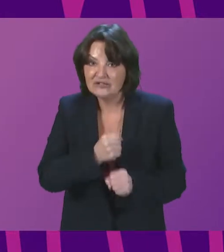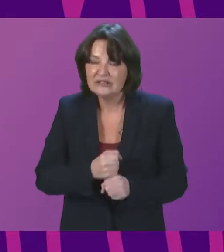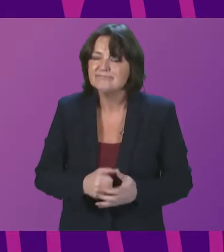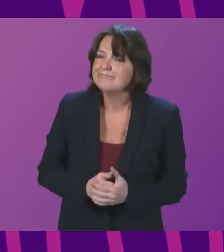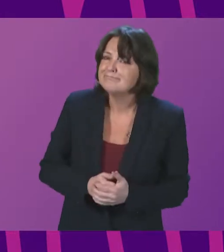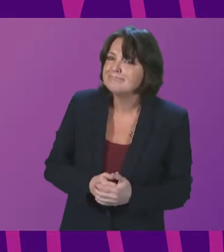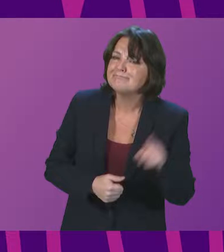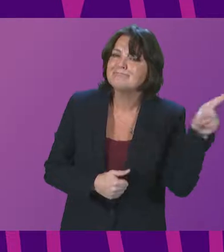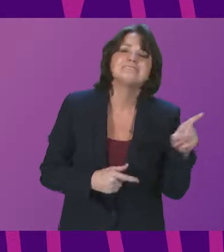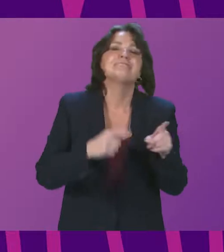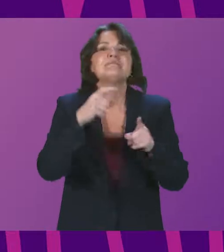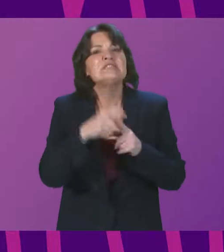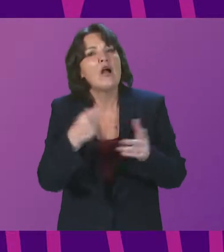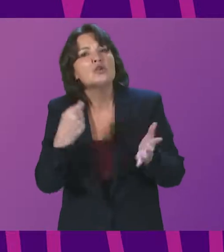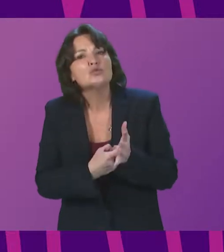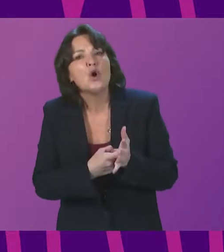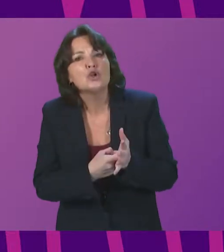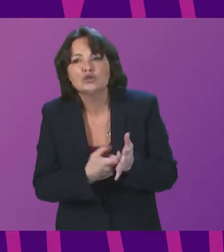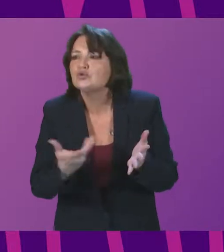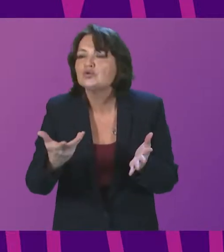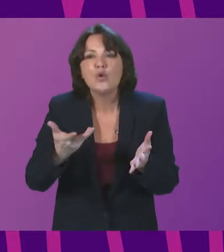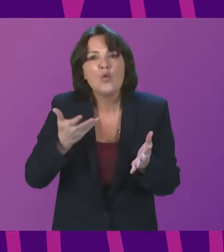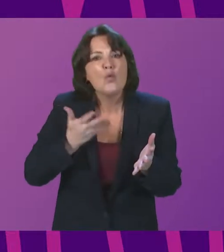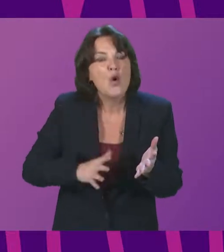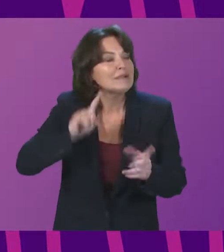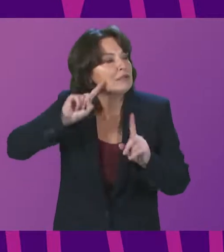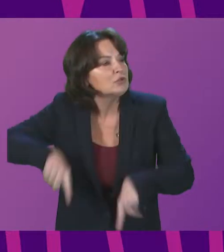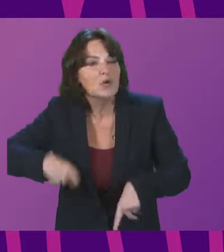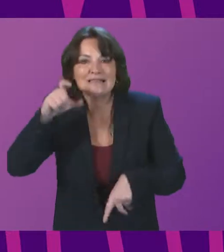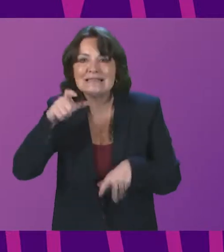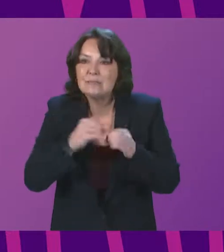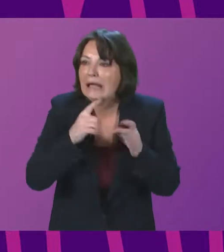Douglas Ross wants to dismiss the views of CBI Scotland, the Scottish Chambers of Commerce,